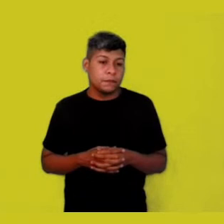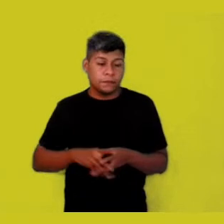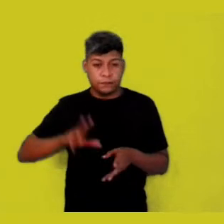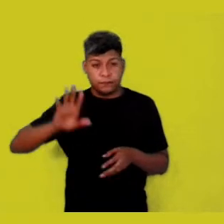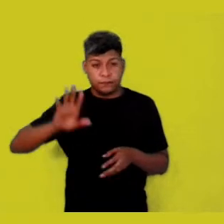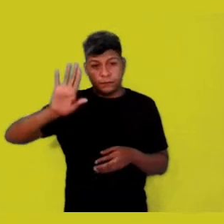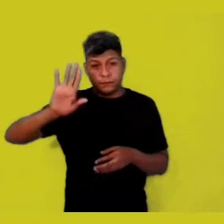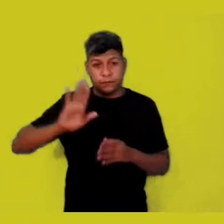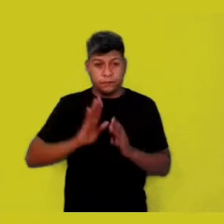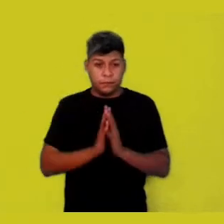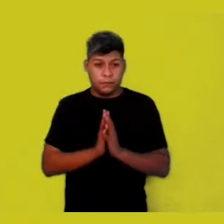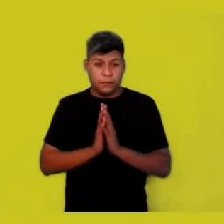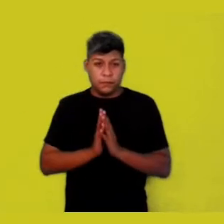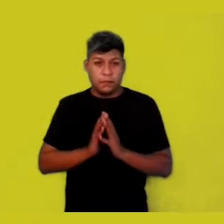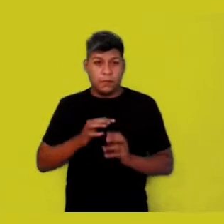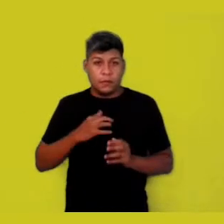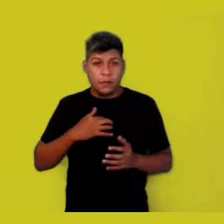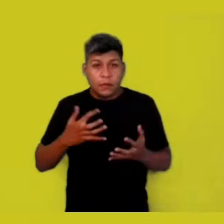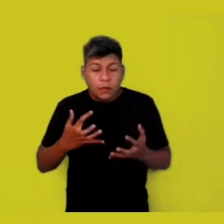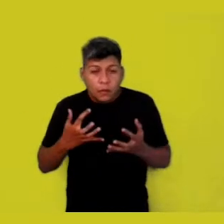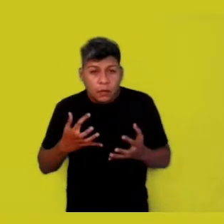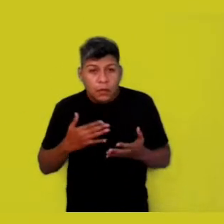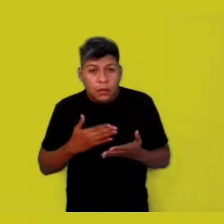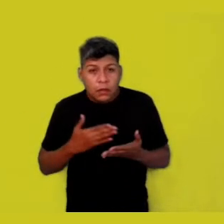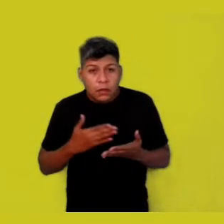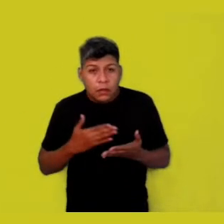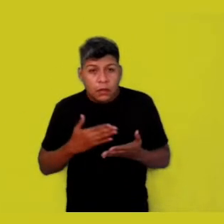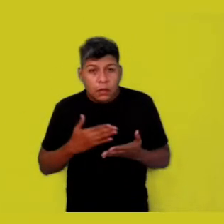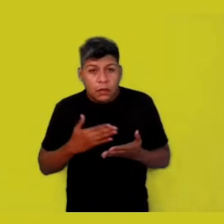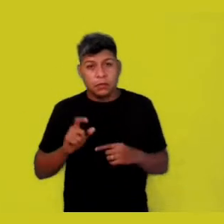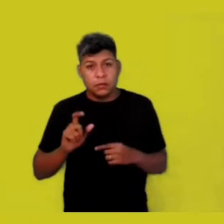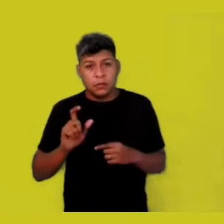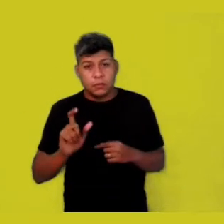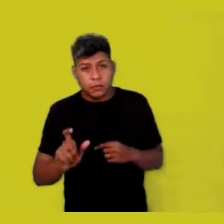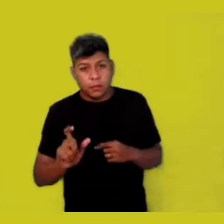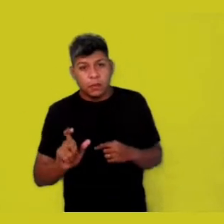I’d rather begin, because Tiganá’s words are better...